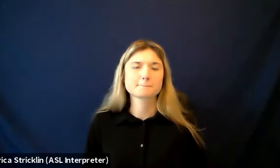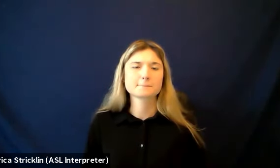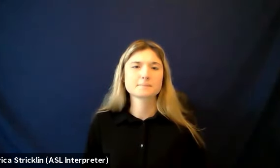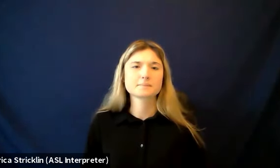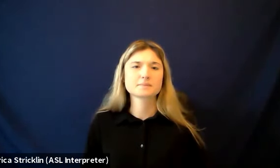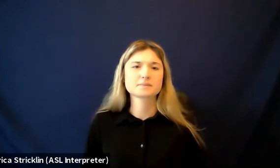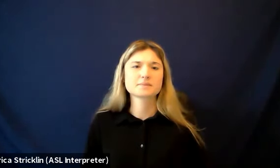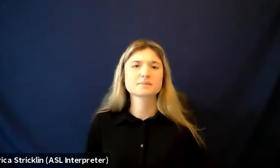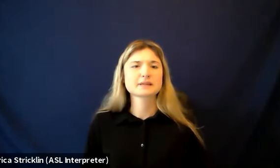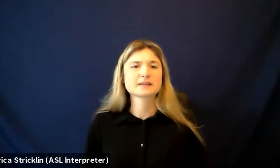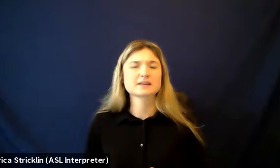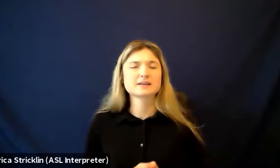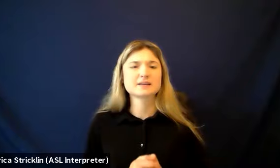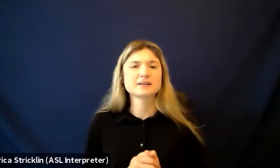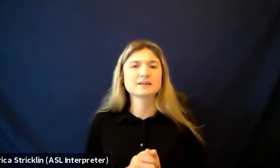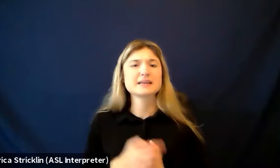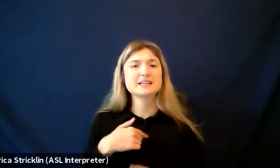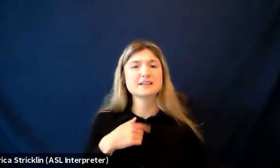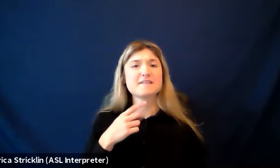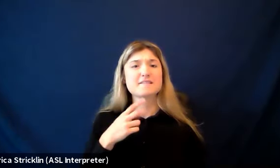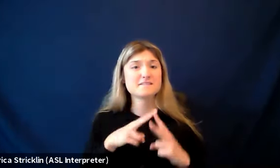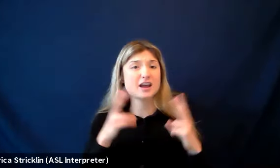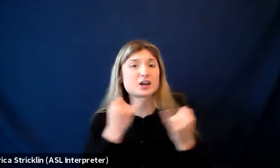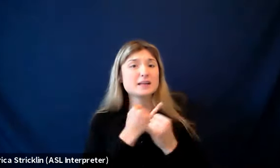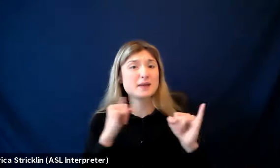She's very independent.